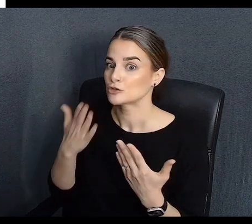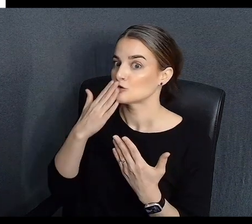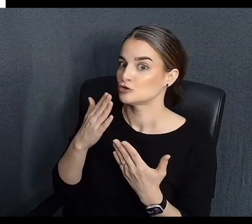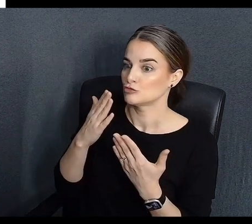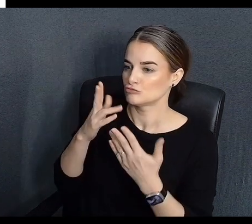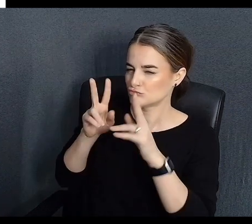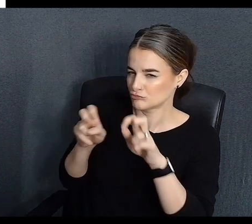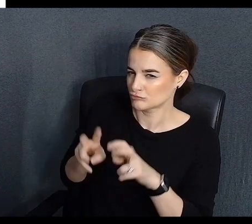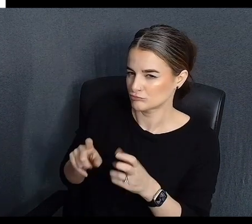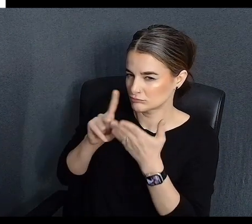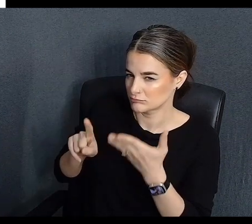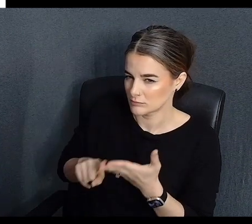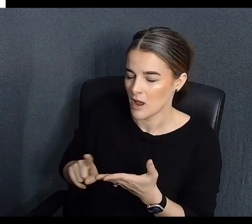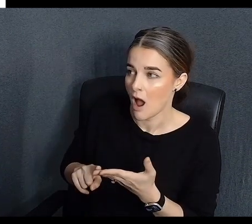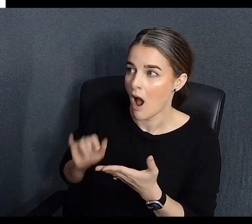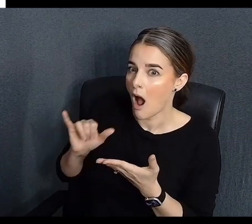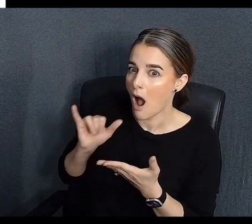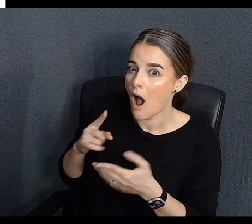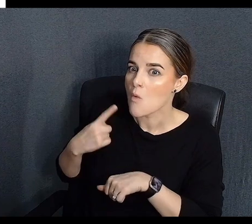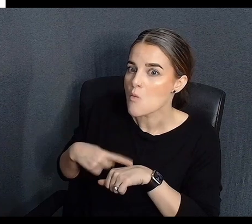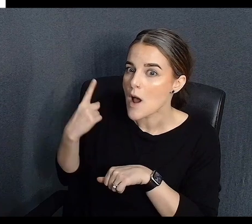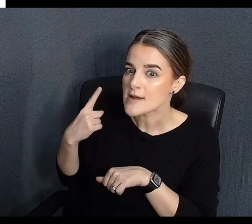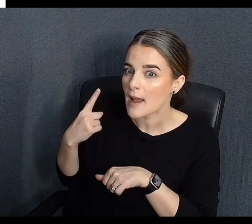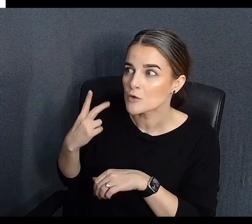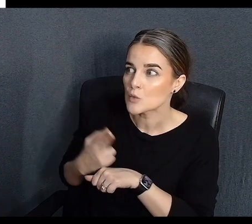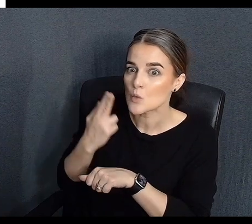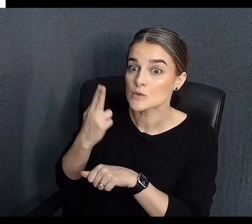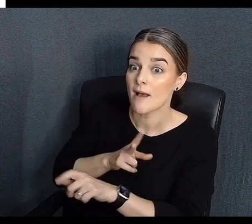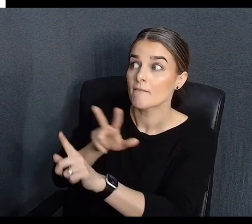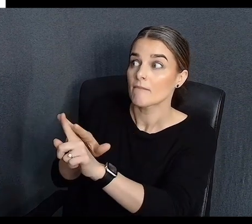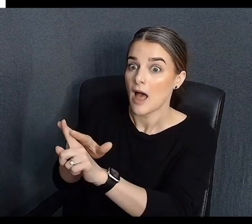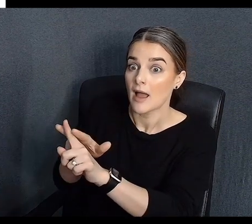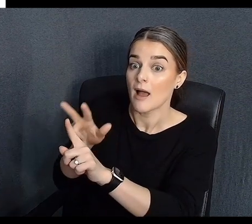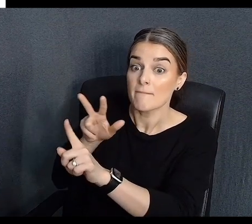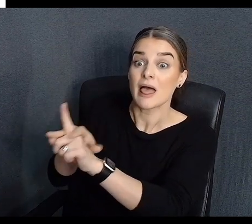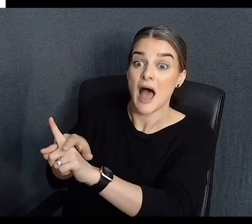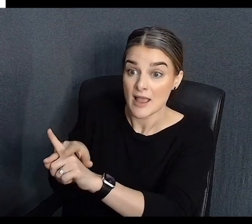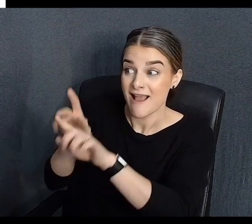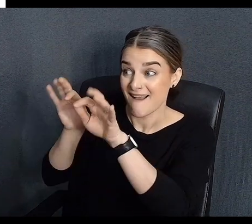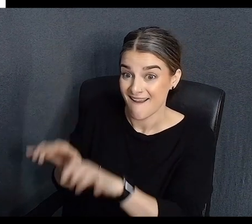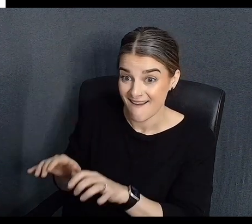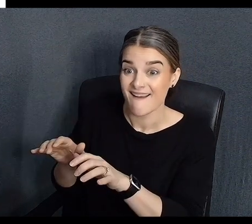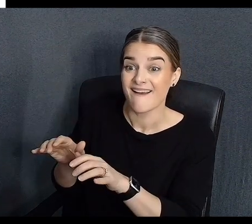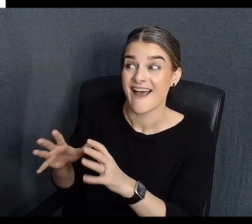be like a one time use you. You apply, you've gotten accepted, you get the funds, you're not able to apply again.